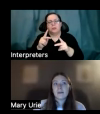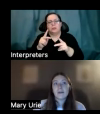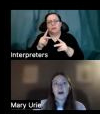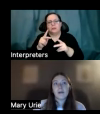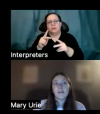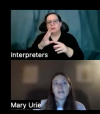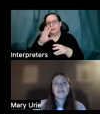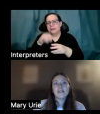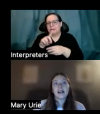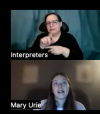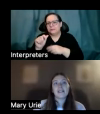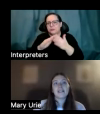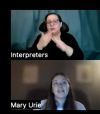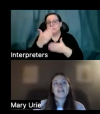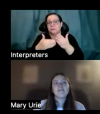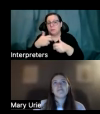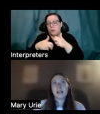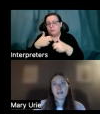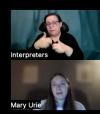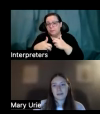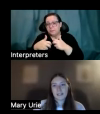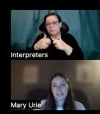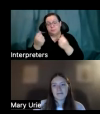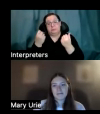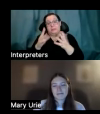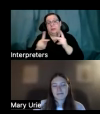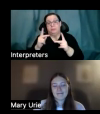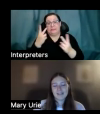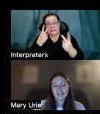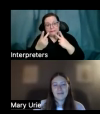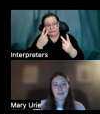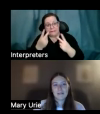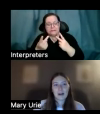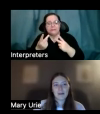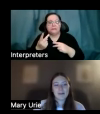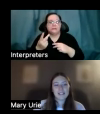some of the problems that many people see, one of the problems